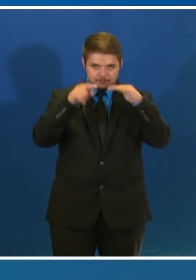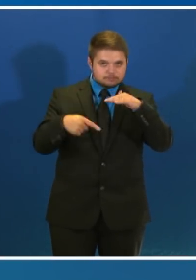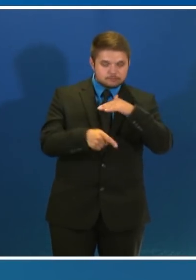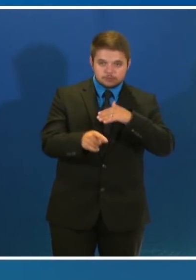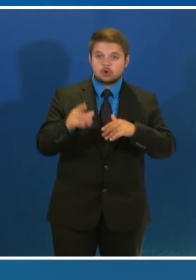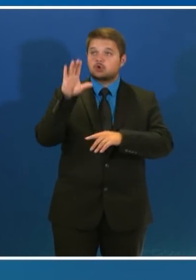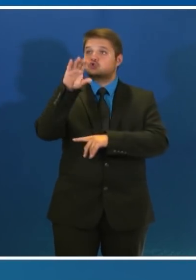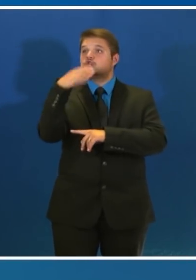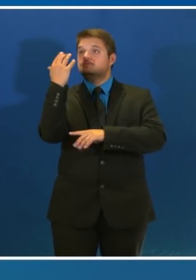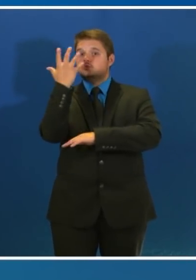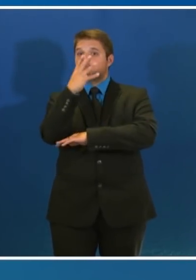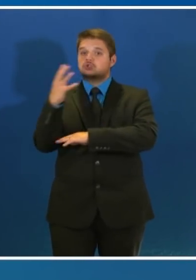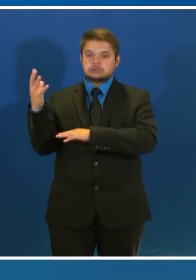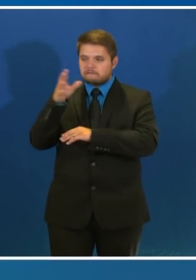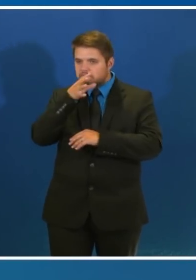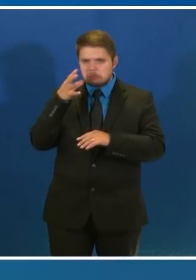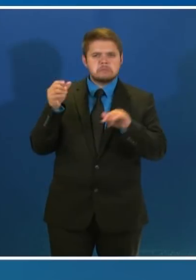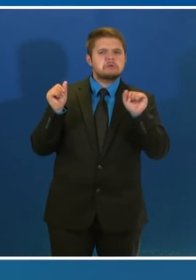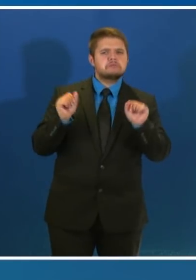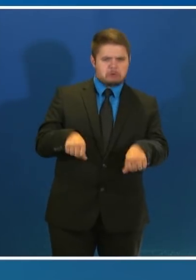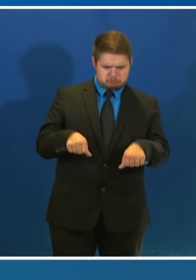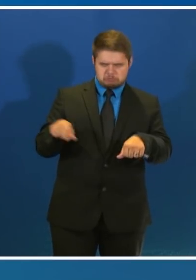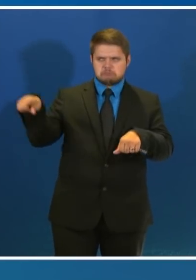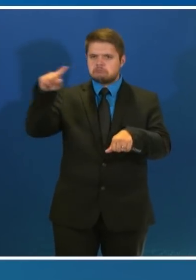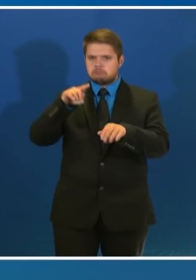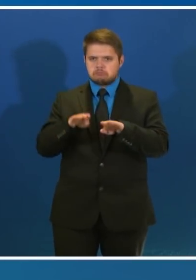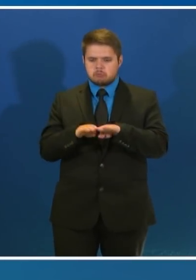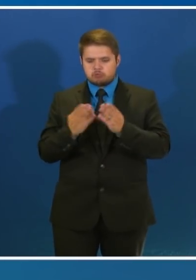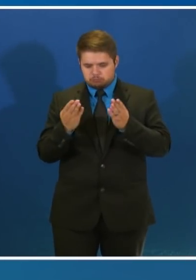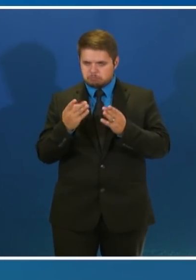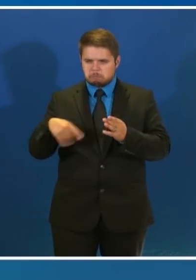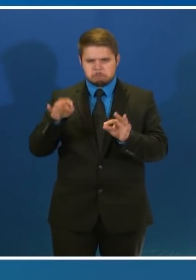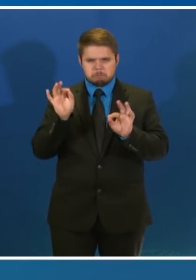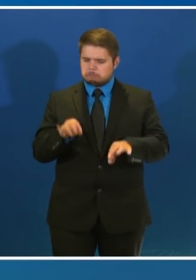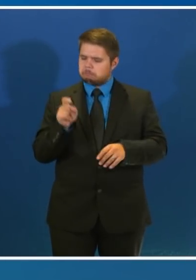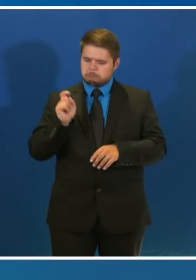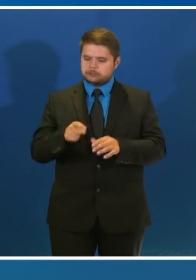follow specific procedures, including limited attendance,